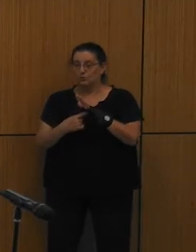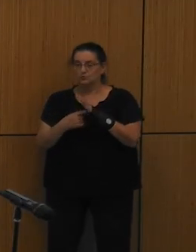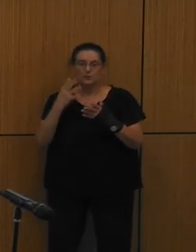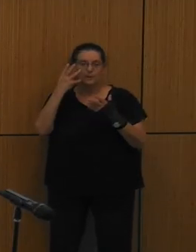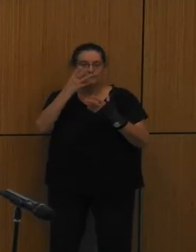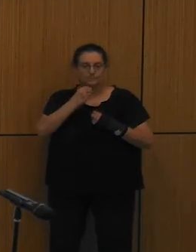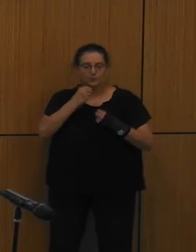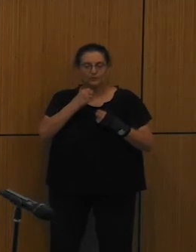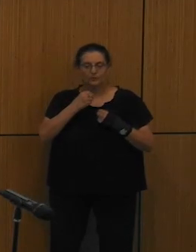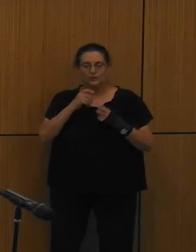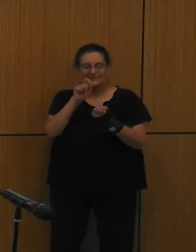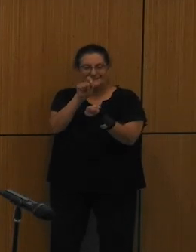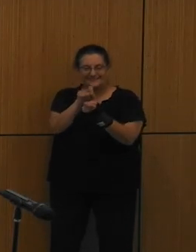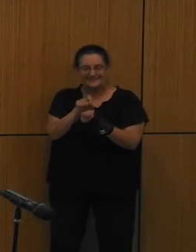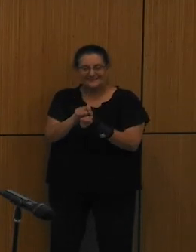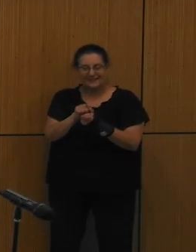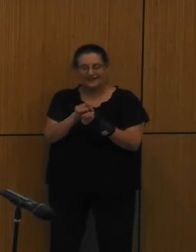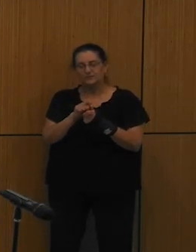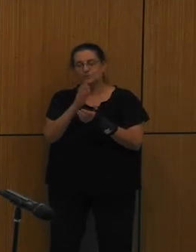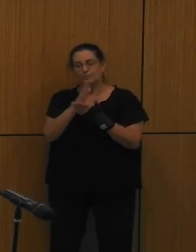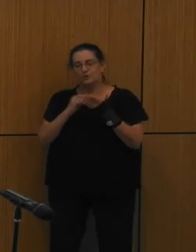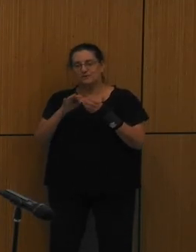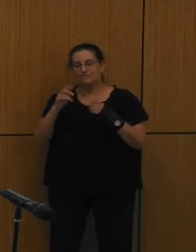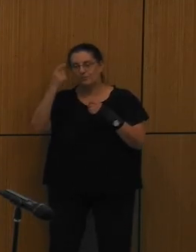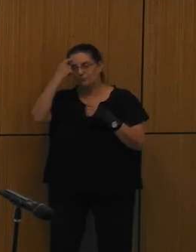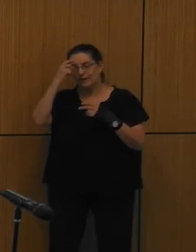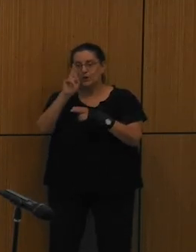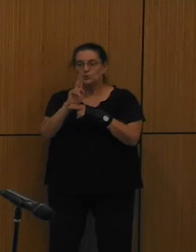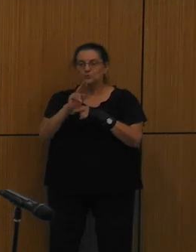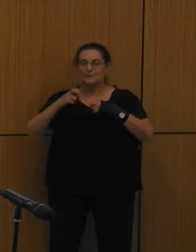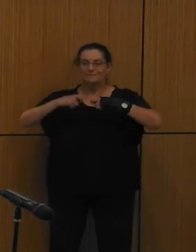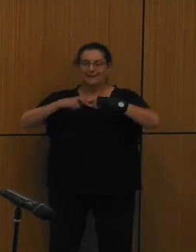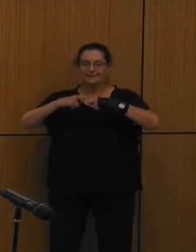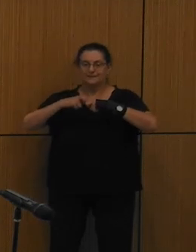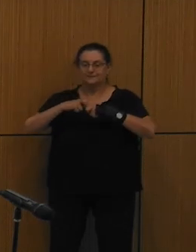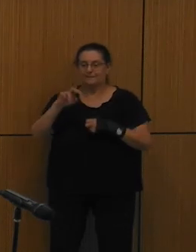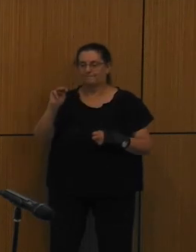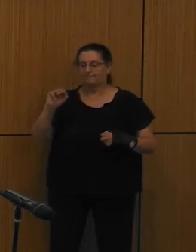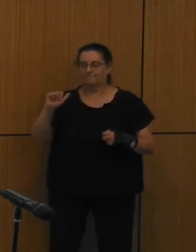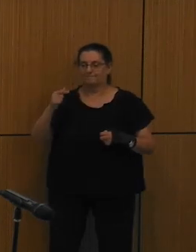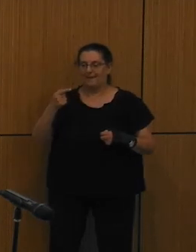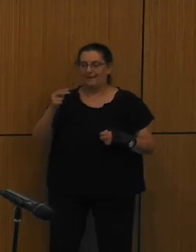crisp, detailed structural images of the brain using magnets. So this is what the. You may have.